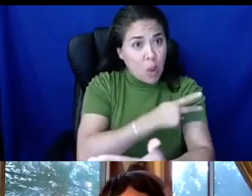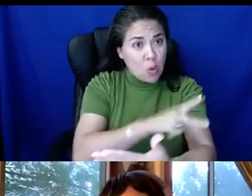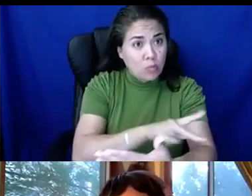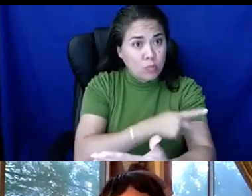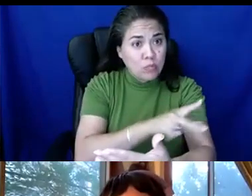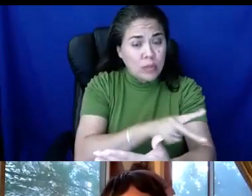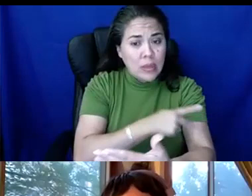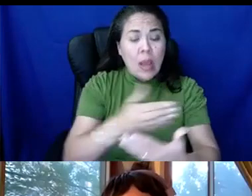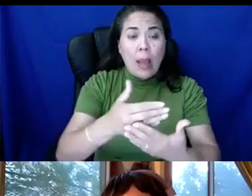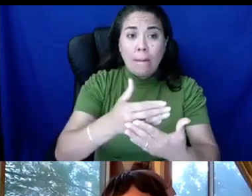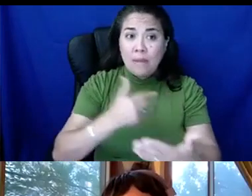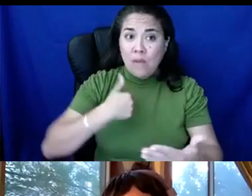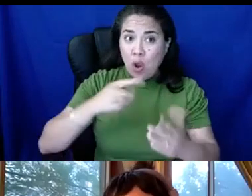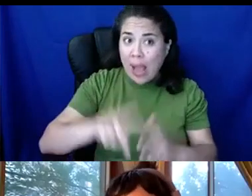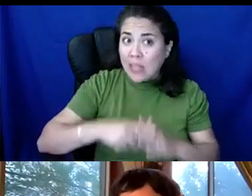Leslie McIntosh: Before I start this poem.